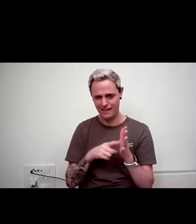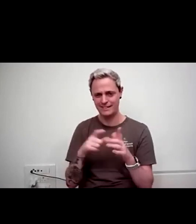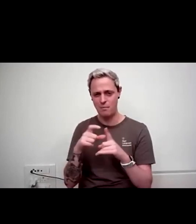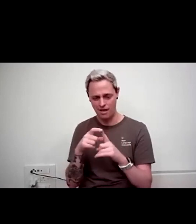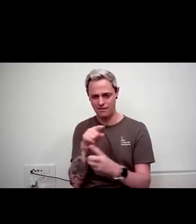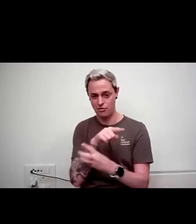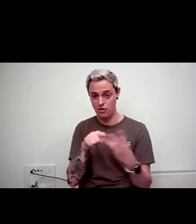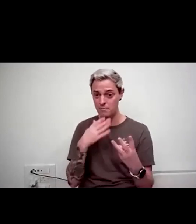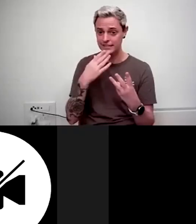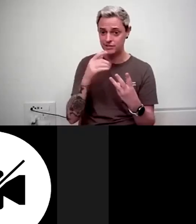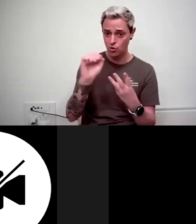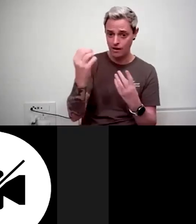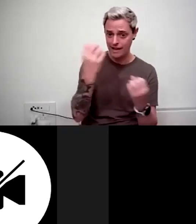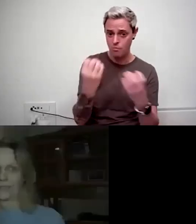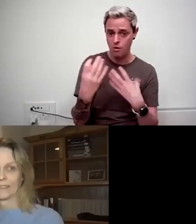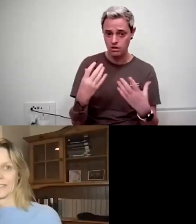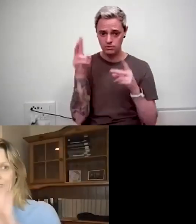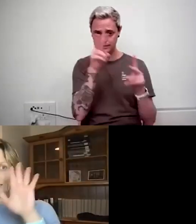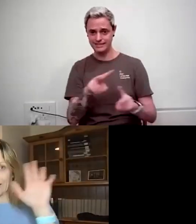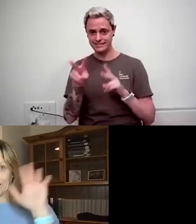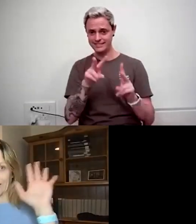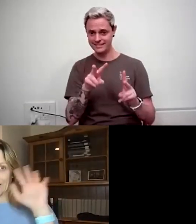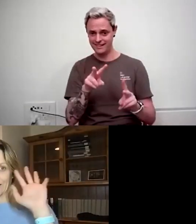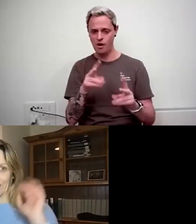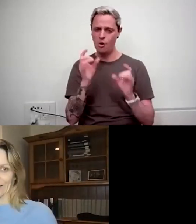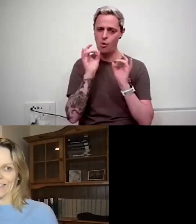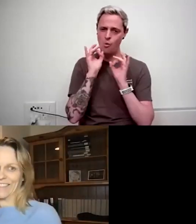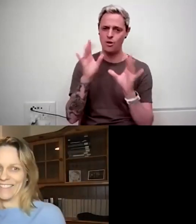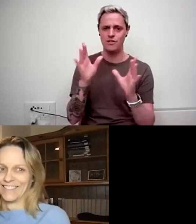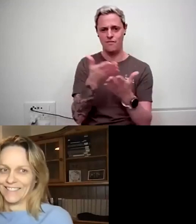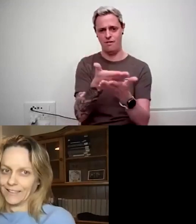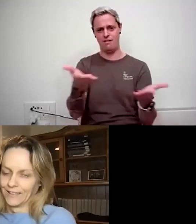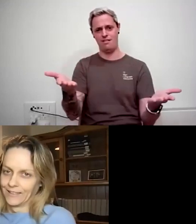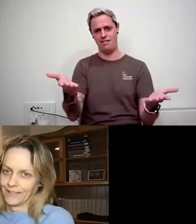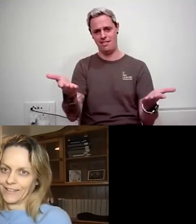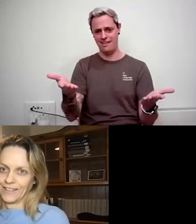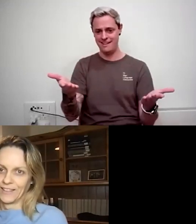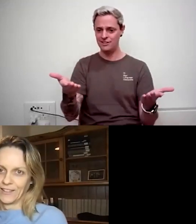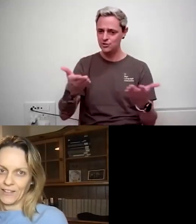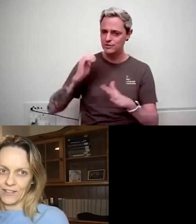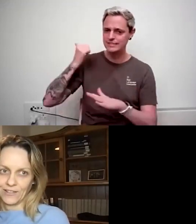just for a moment, so that people can see who the wonderful people are behind this conference. You've made,